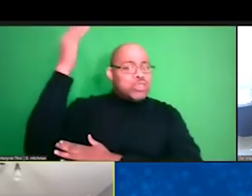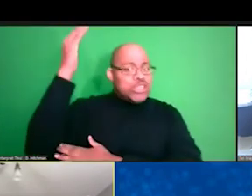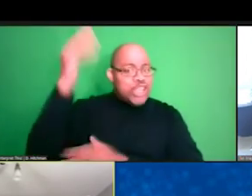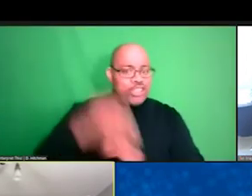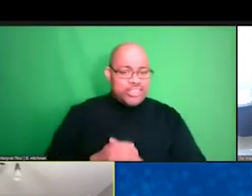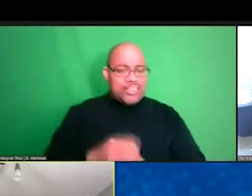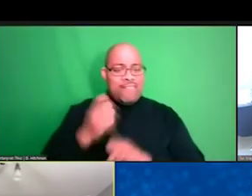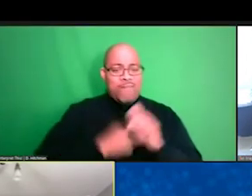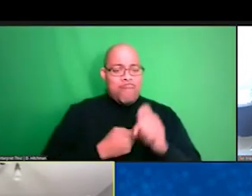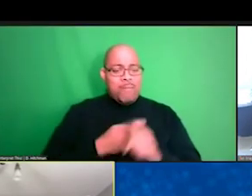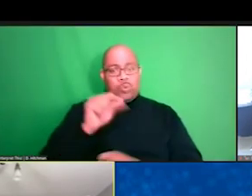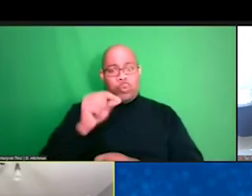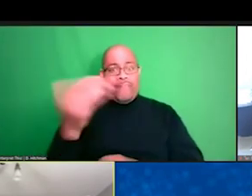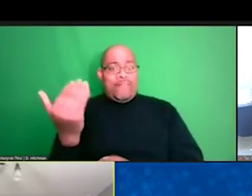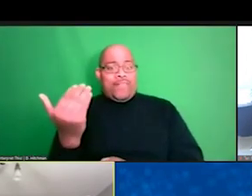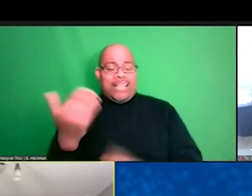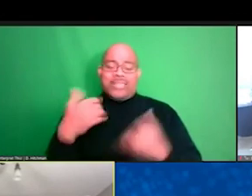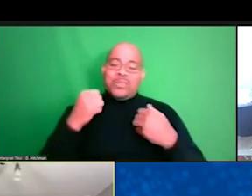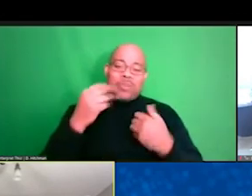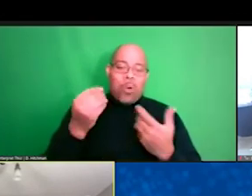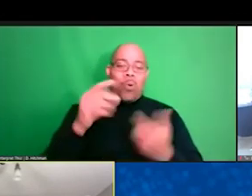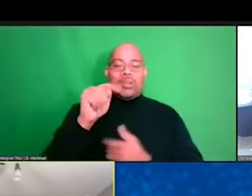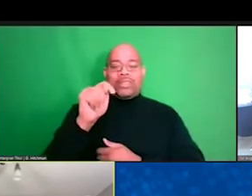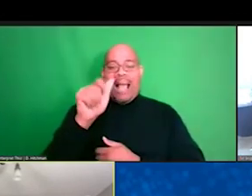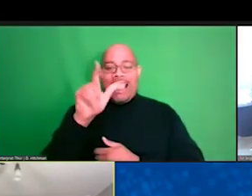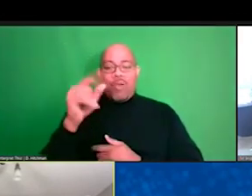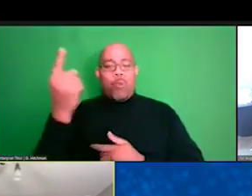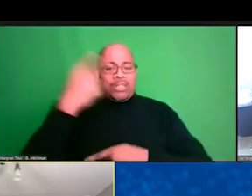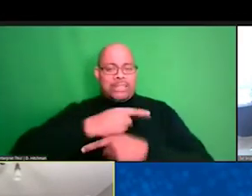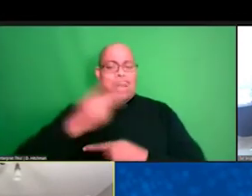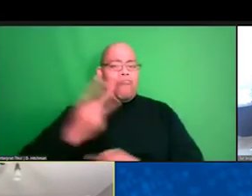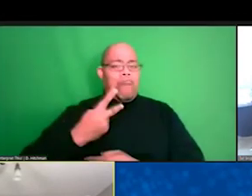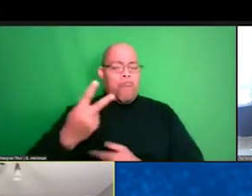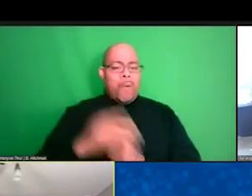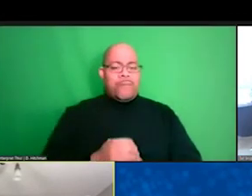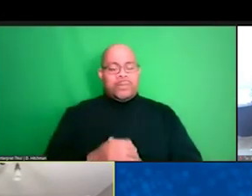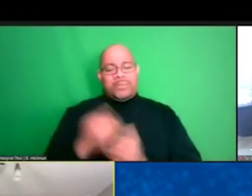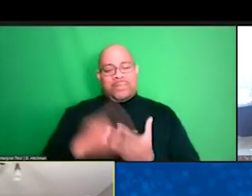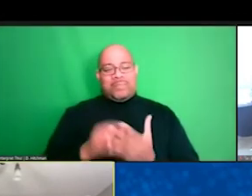so Tali, maybe one of those days we can look at that. Yeah.